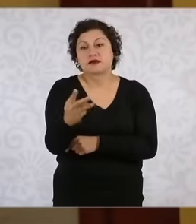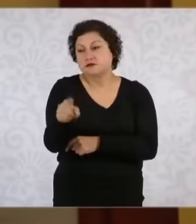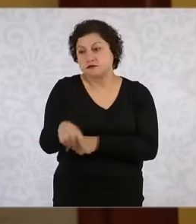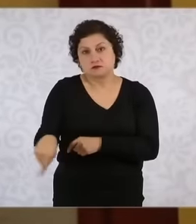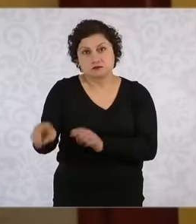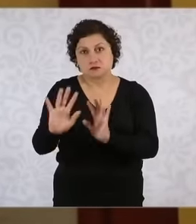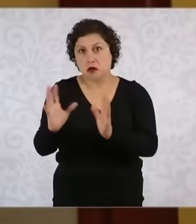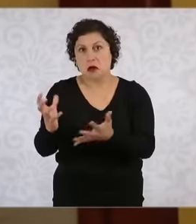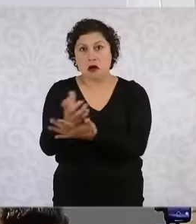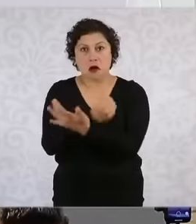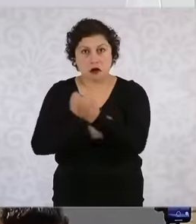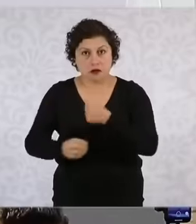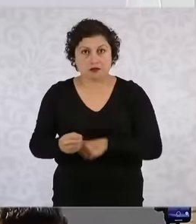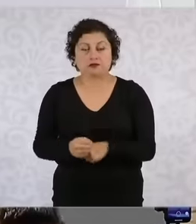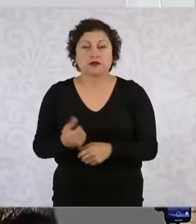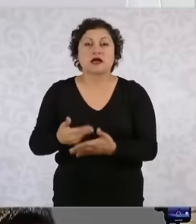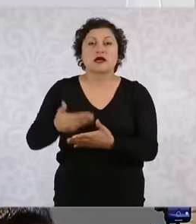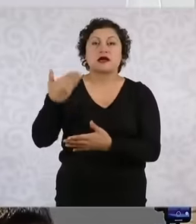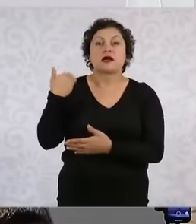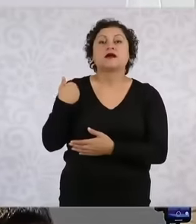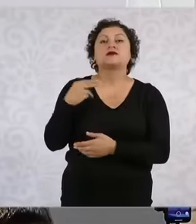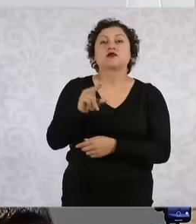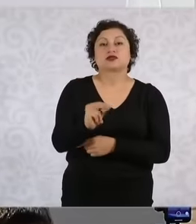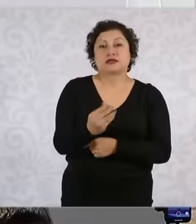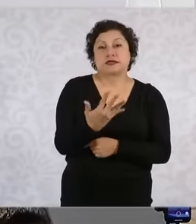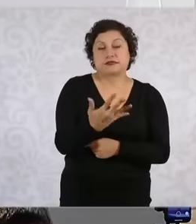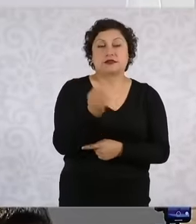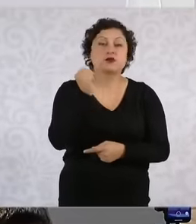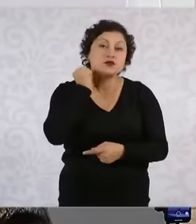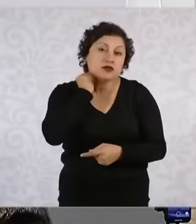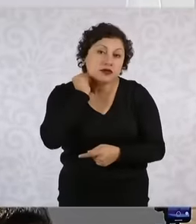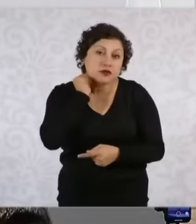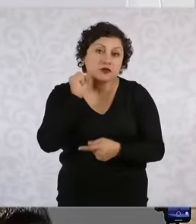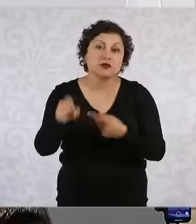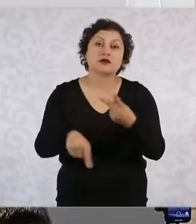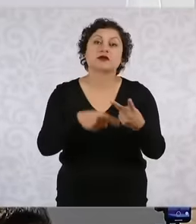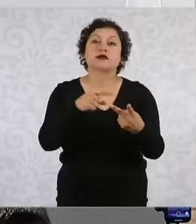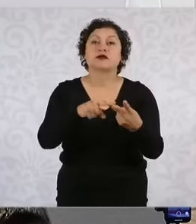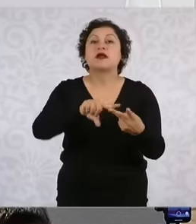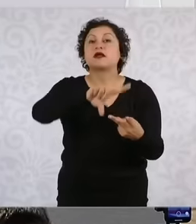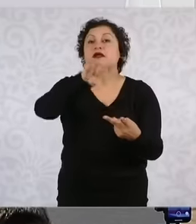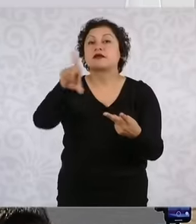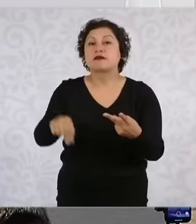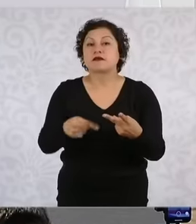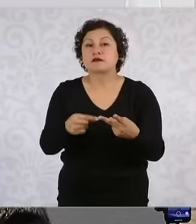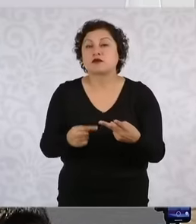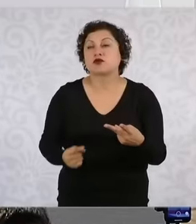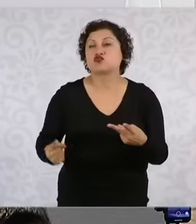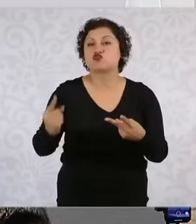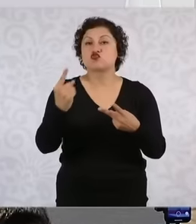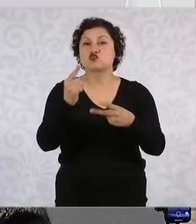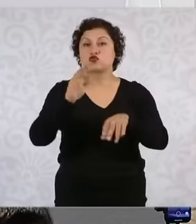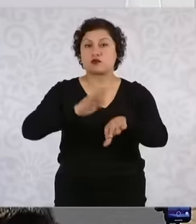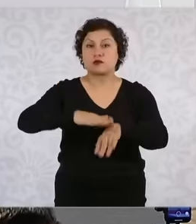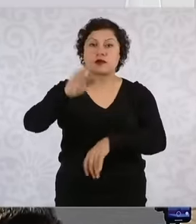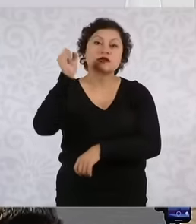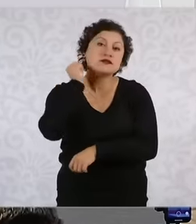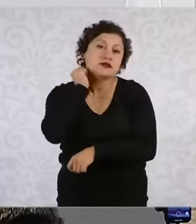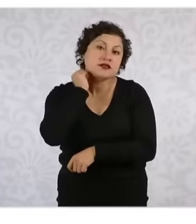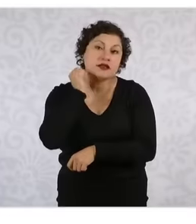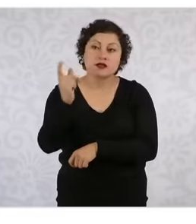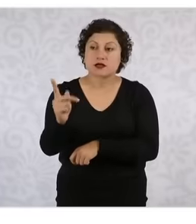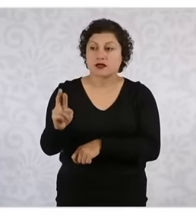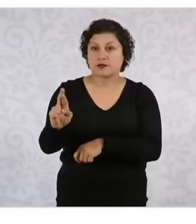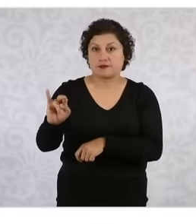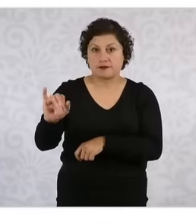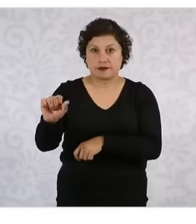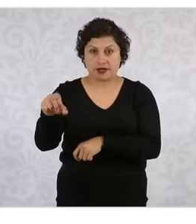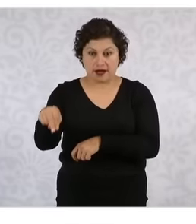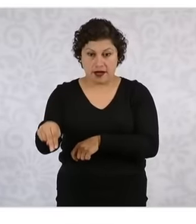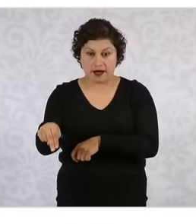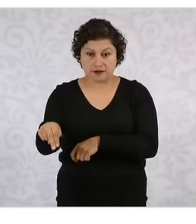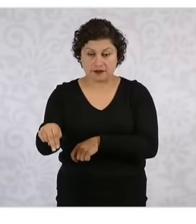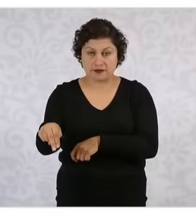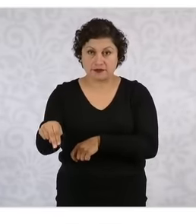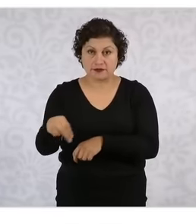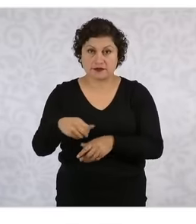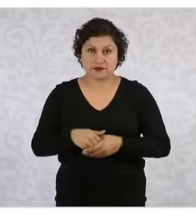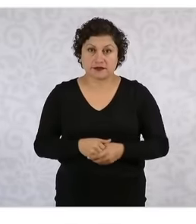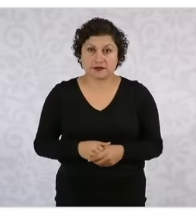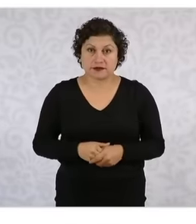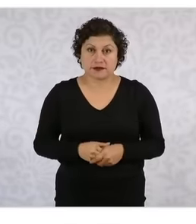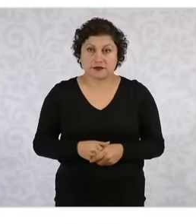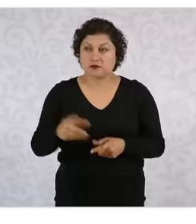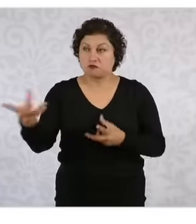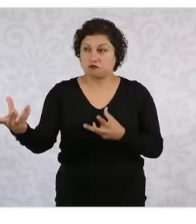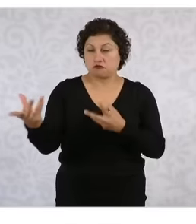were 85 senators and then a senator from El Prian decides to vote. eh with the coalition 8